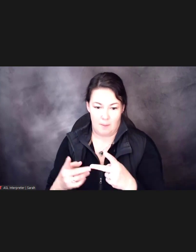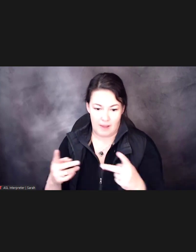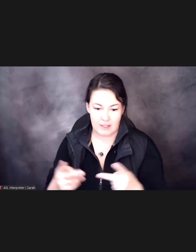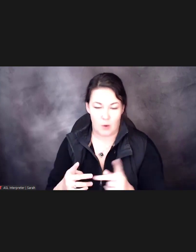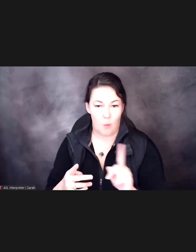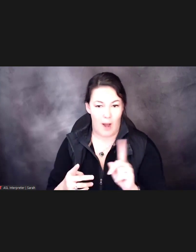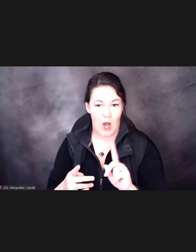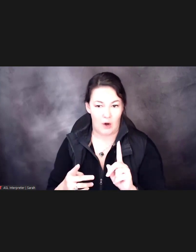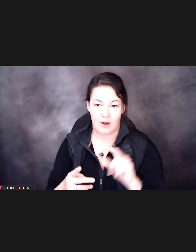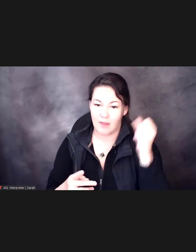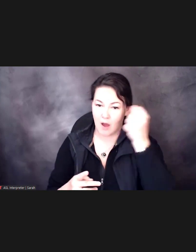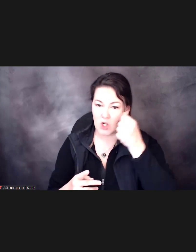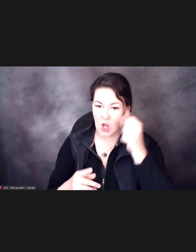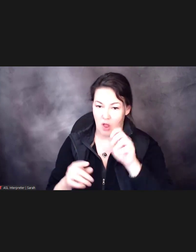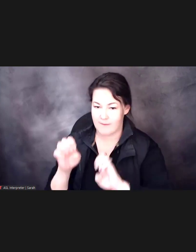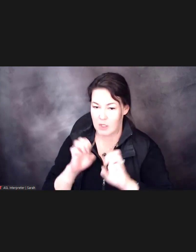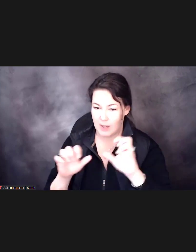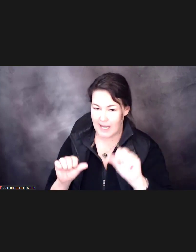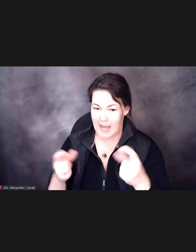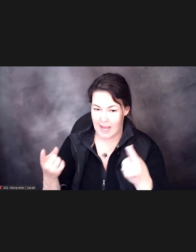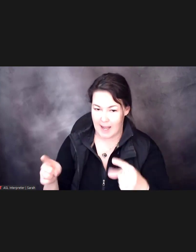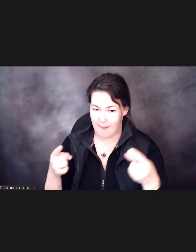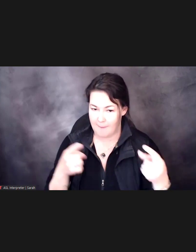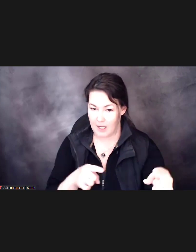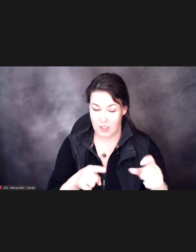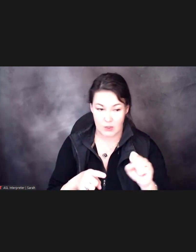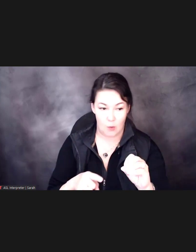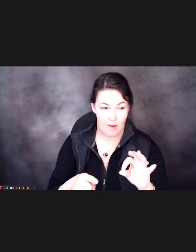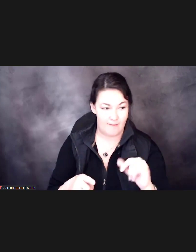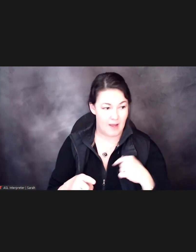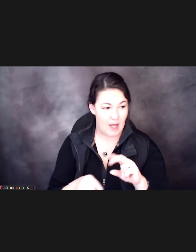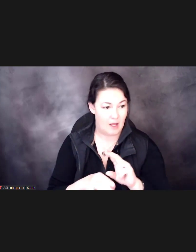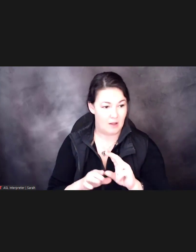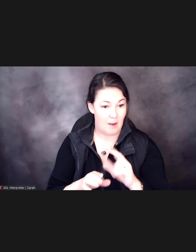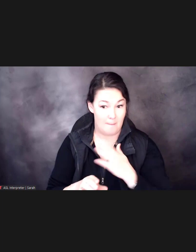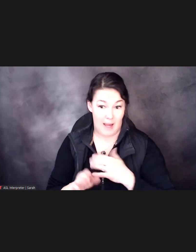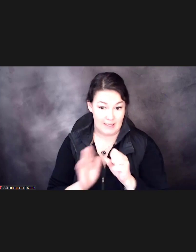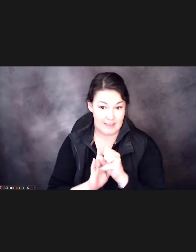audiological e evaluations can be done and, so, if I use my own state,